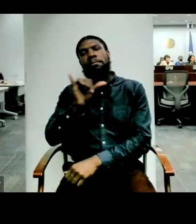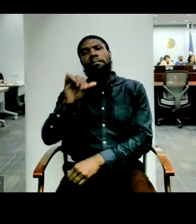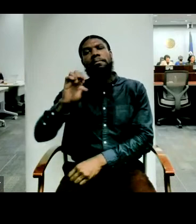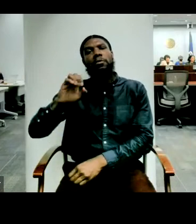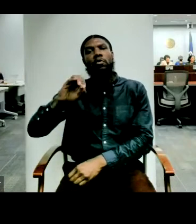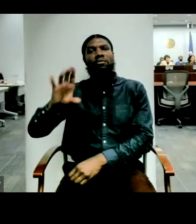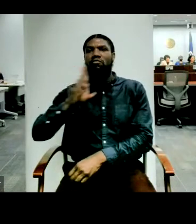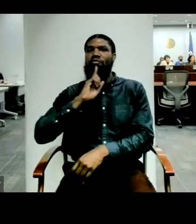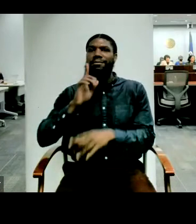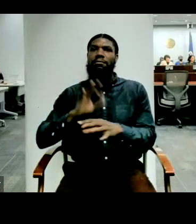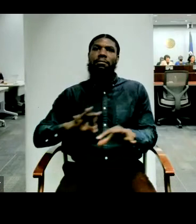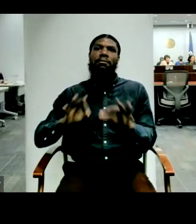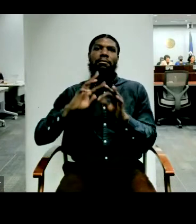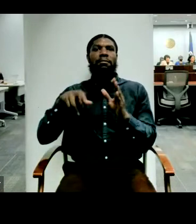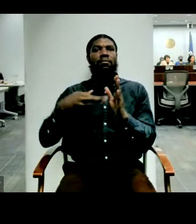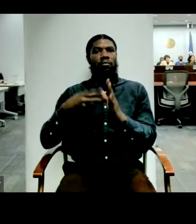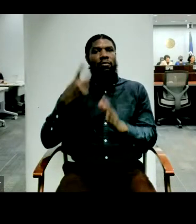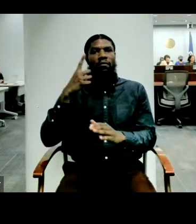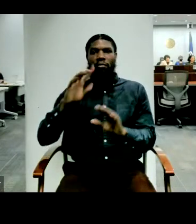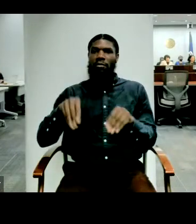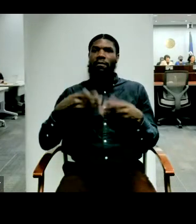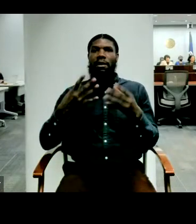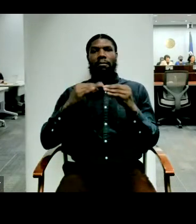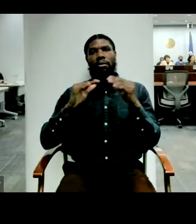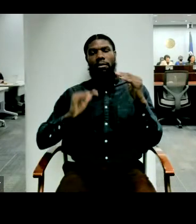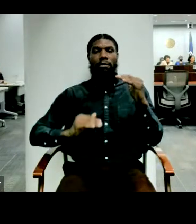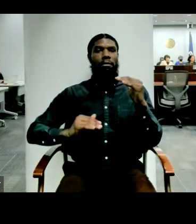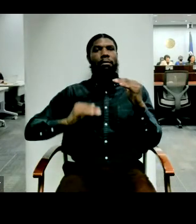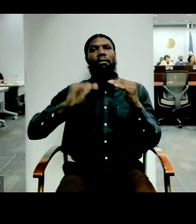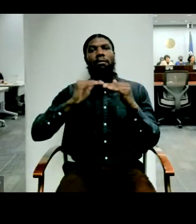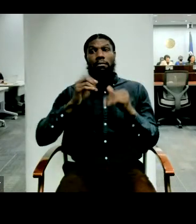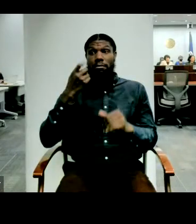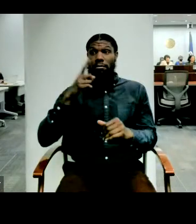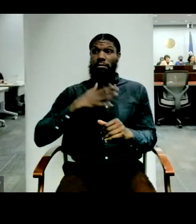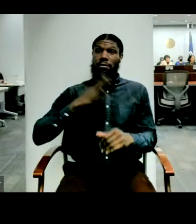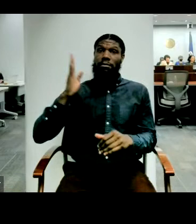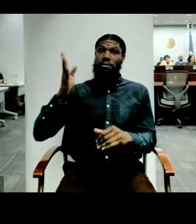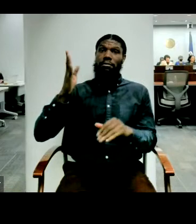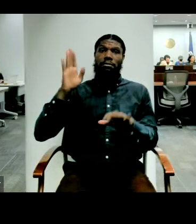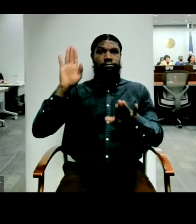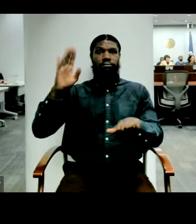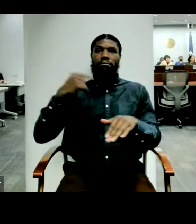that gap. Um and that's why in my testimony I really focus on systemic enforcement because